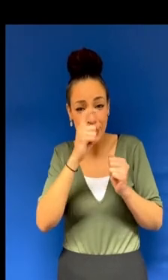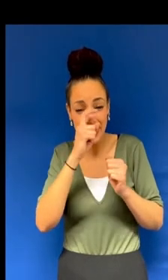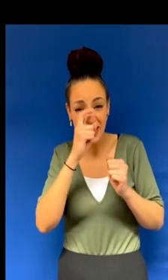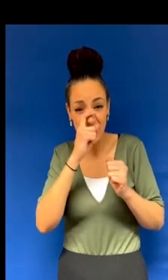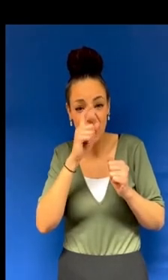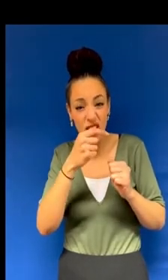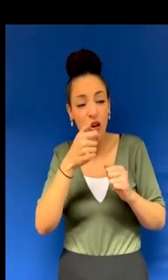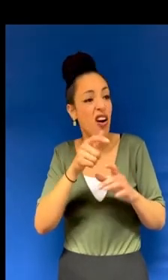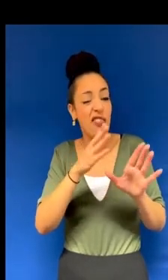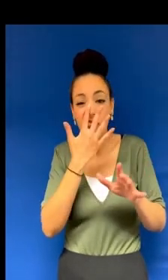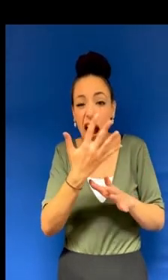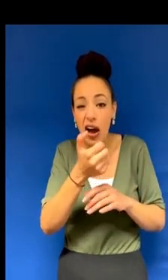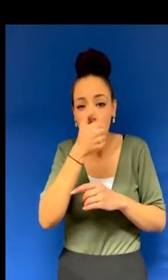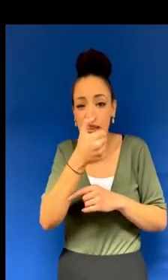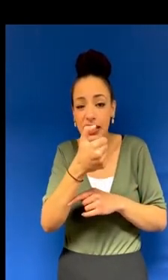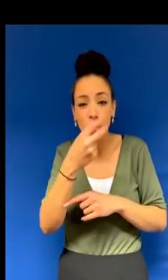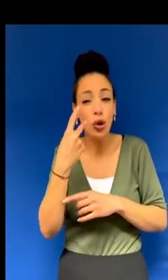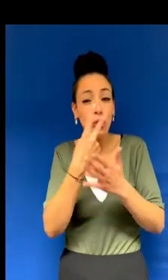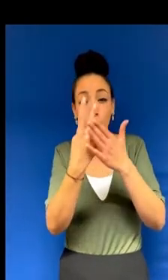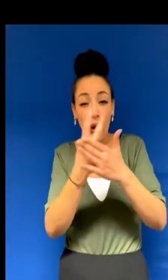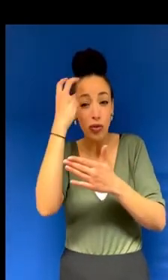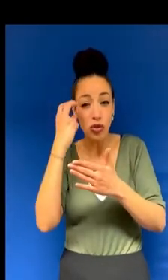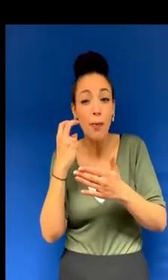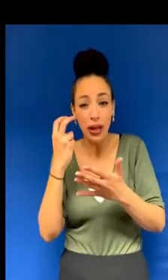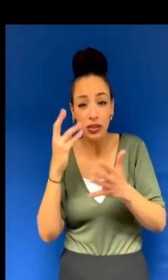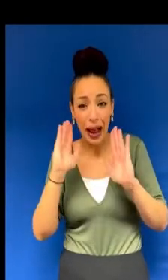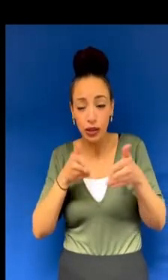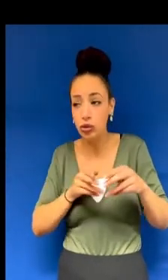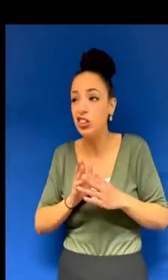his family got moved to like an area that was like two hours away from school, and these